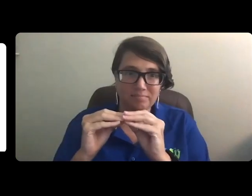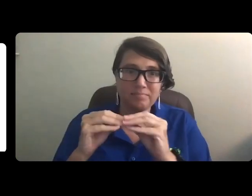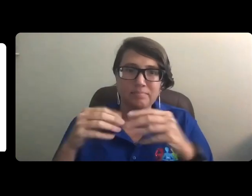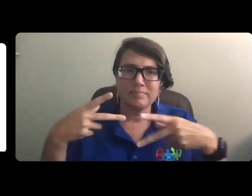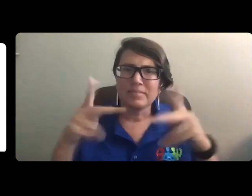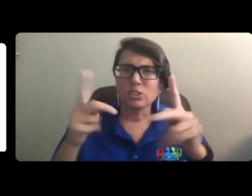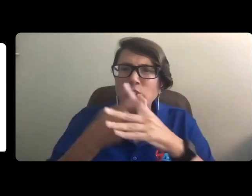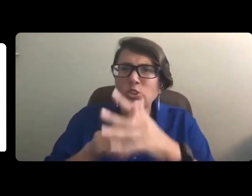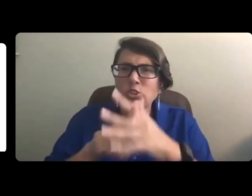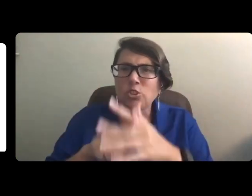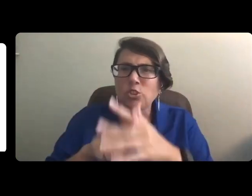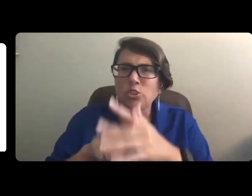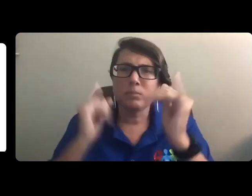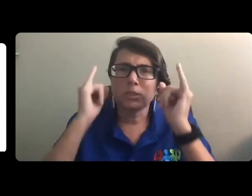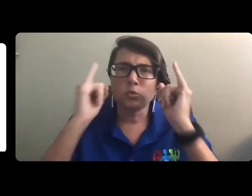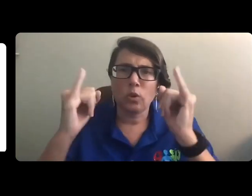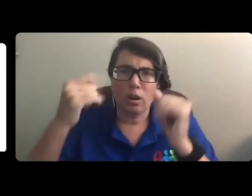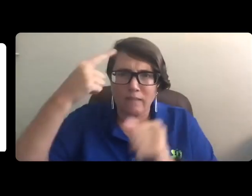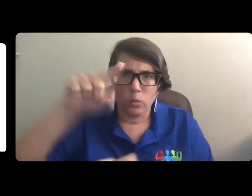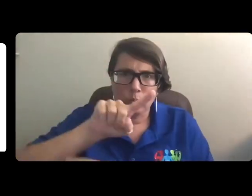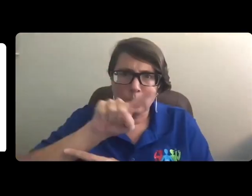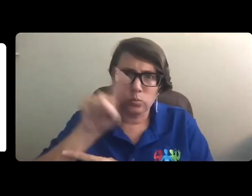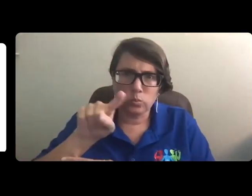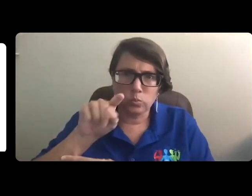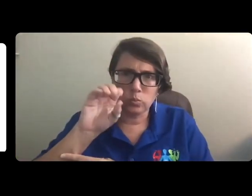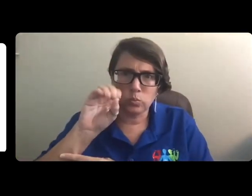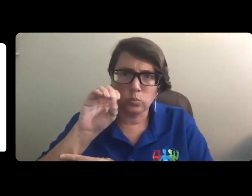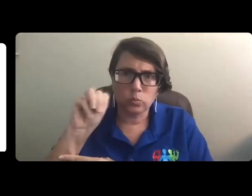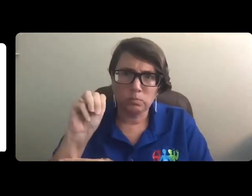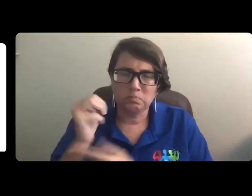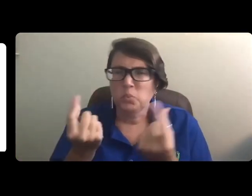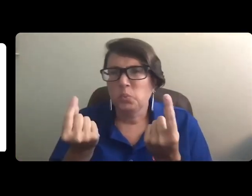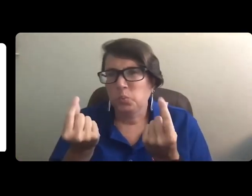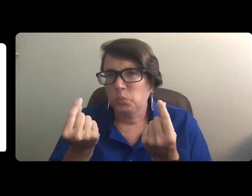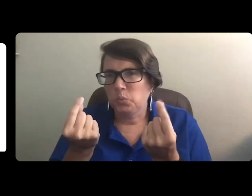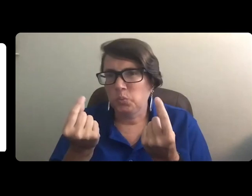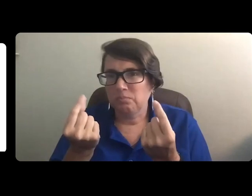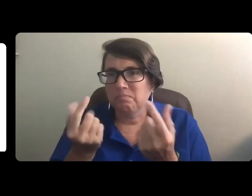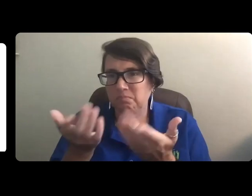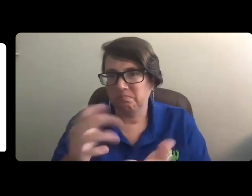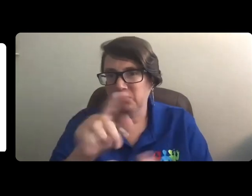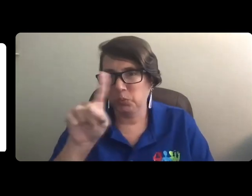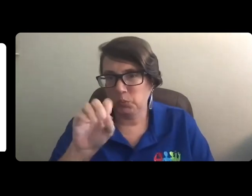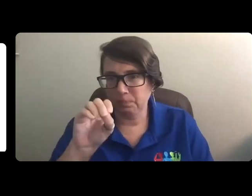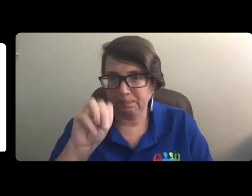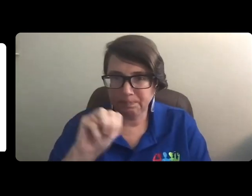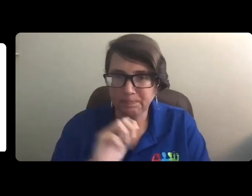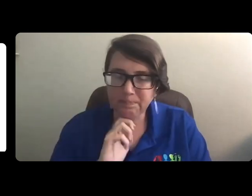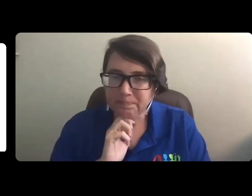for the online conferencing event. A couple of instructions for Zoom.